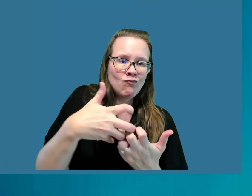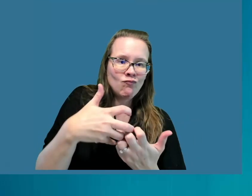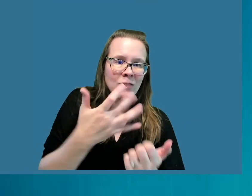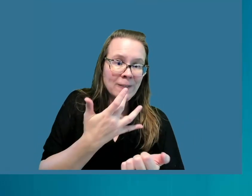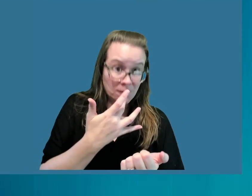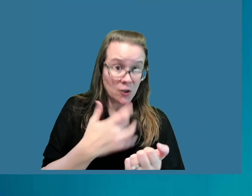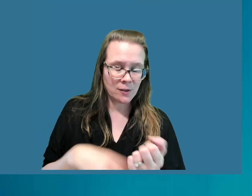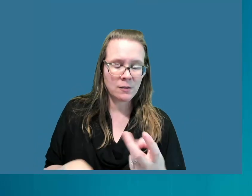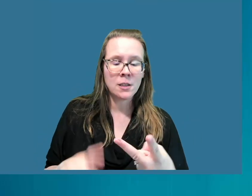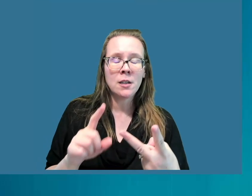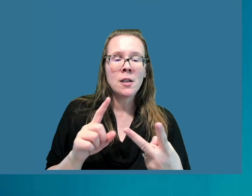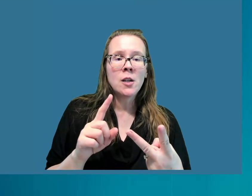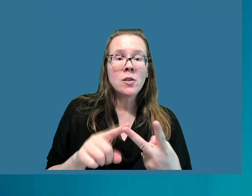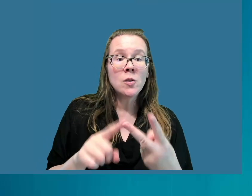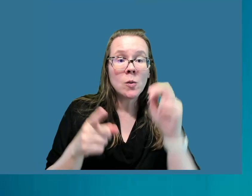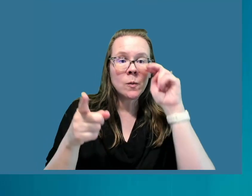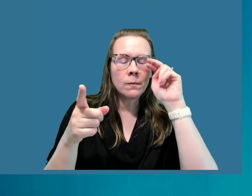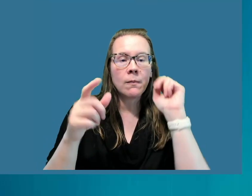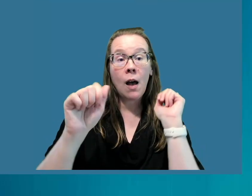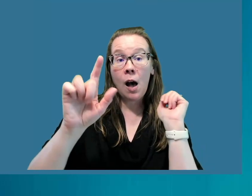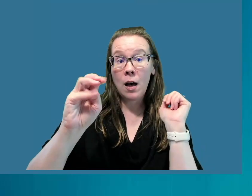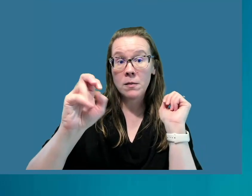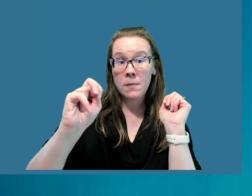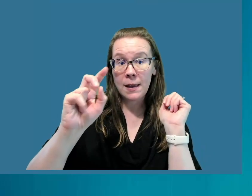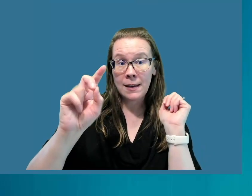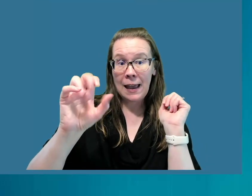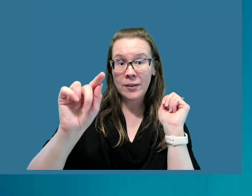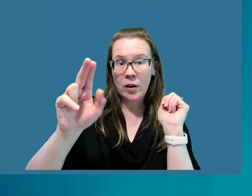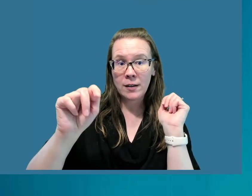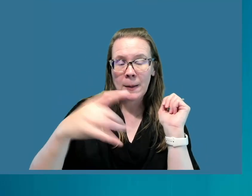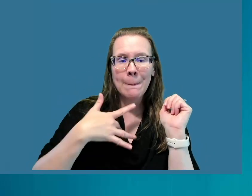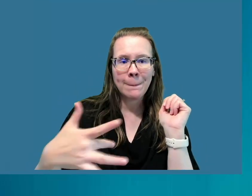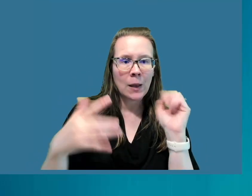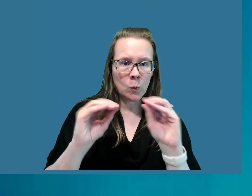a little more complex in flavor. And then the other thing is that almond extract tends not